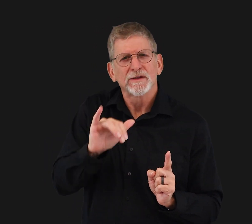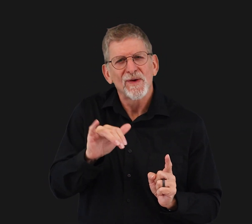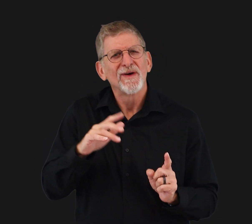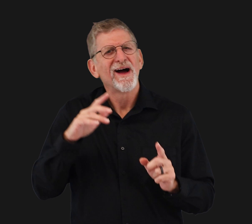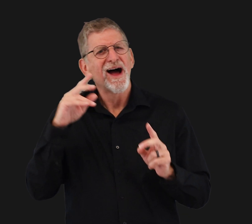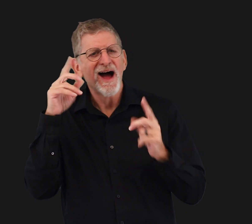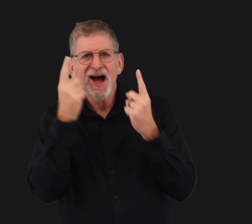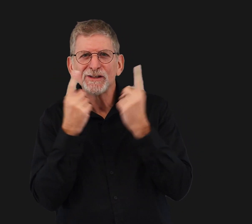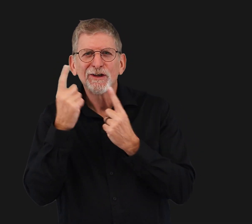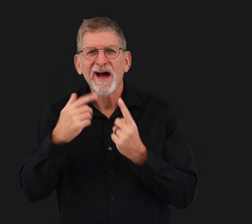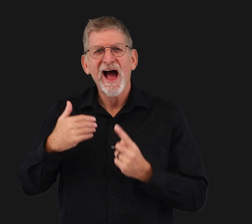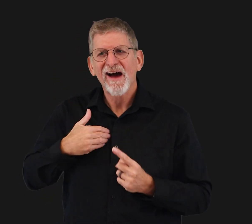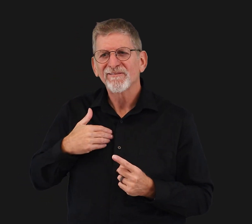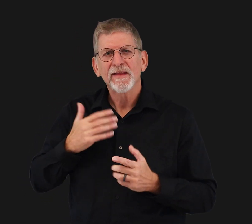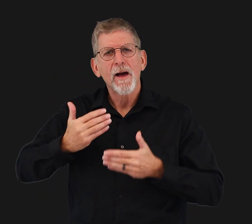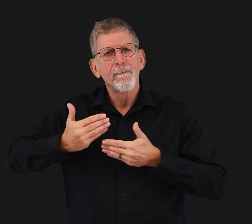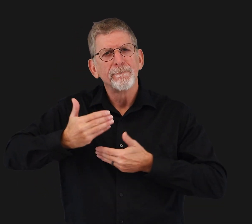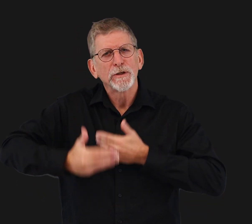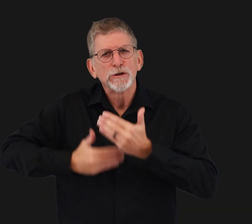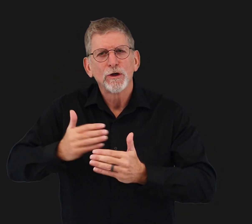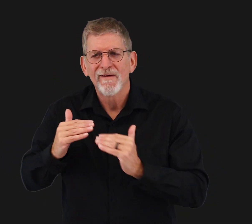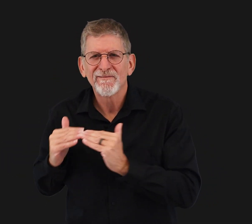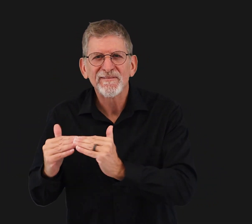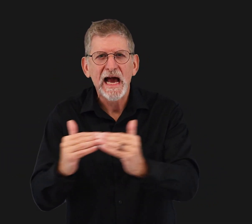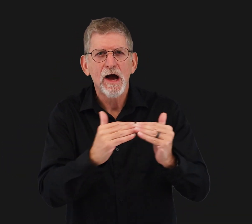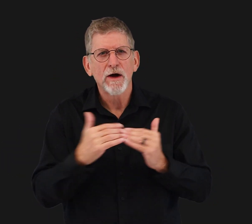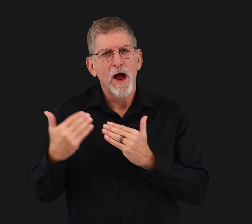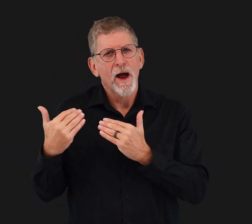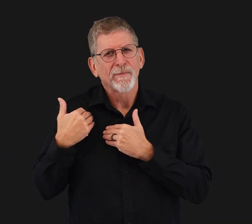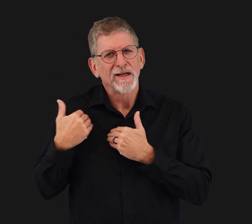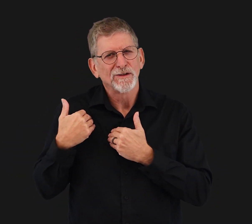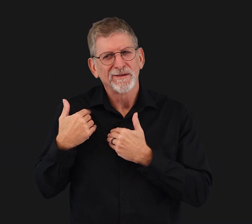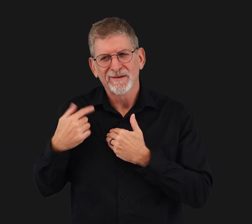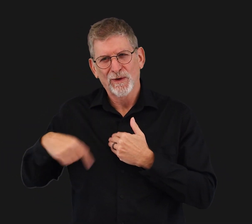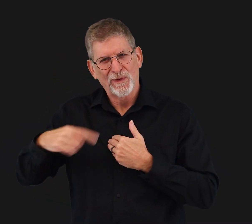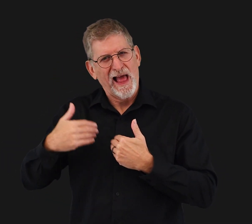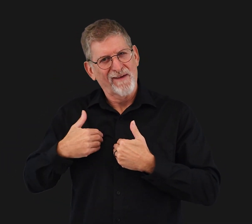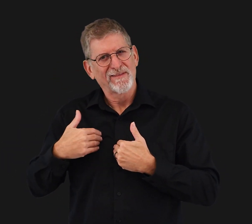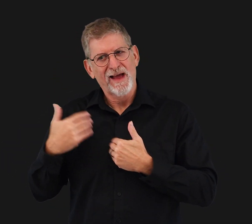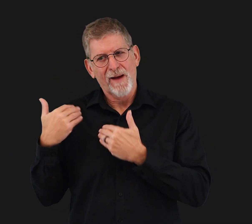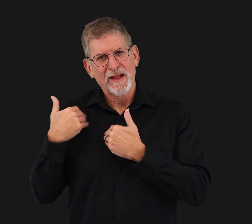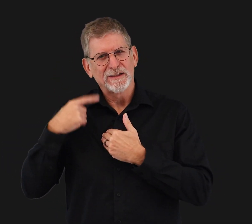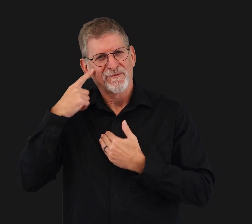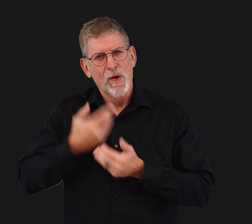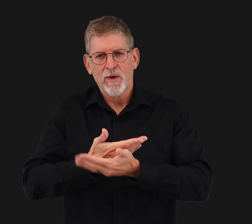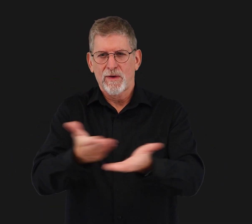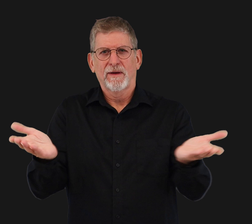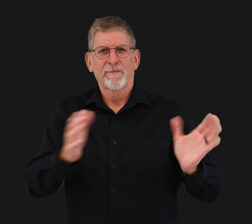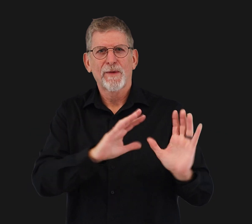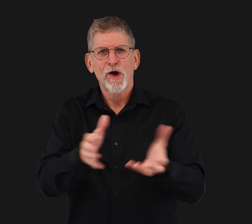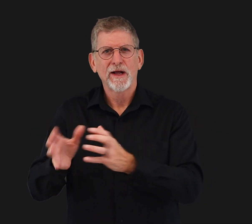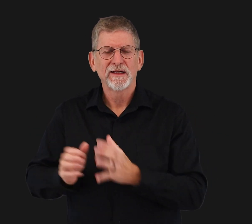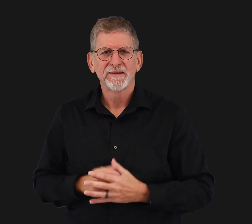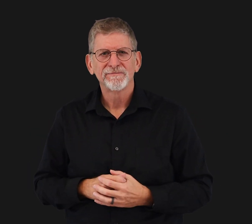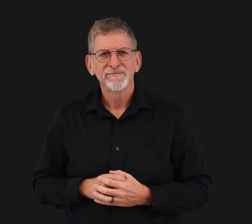while also taking into consideration procedural fairness obligations that are owed to all parties.